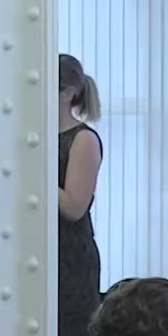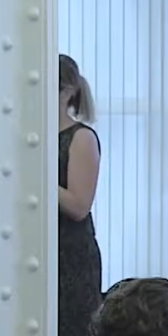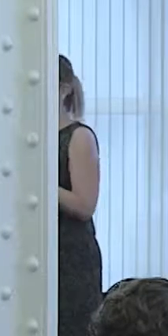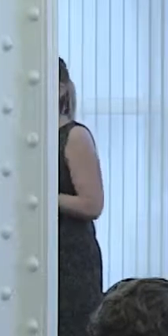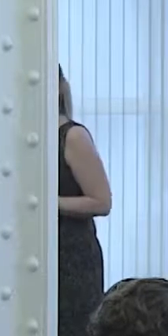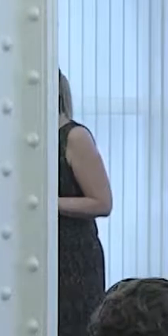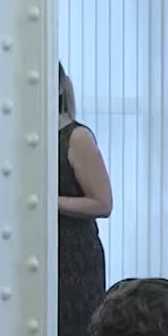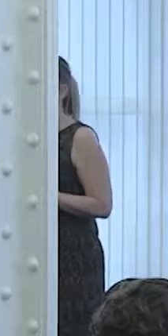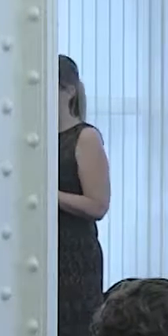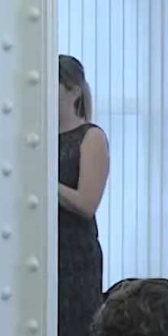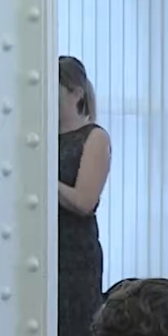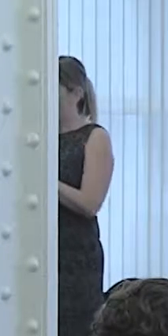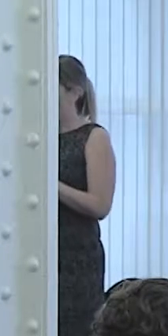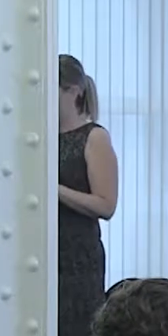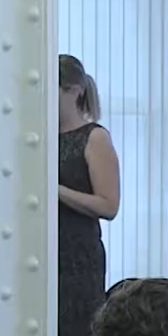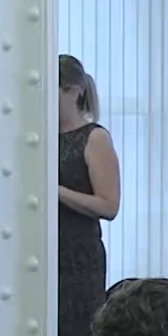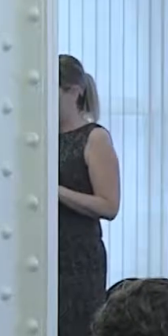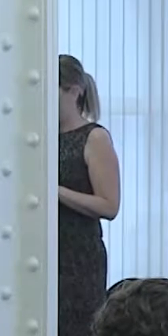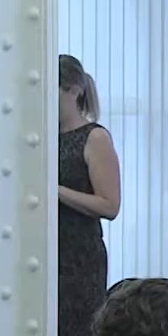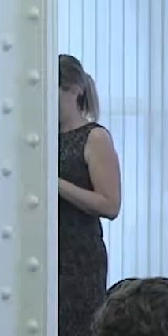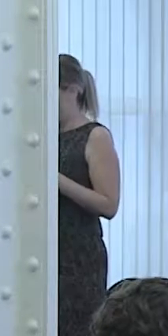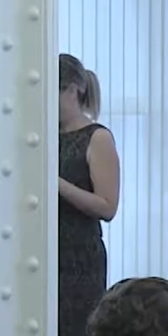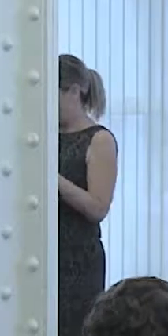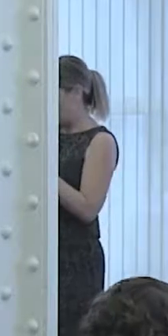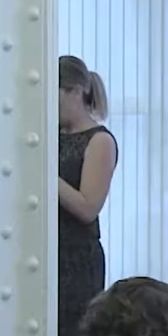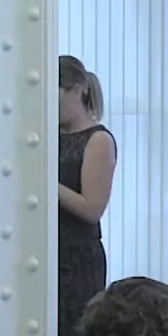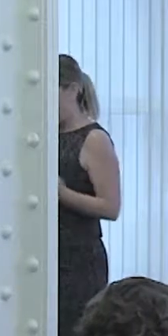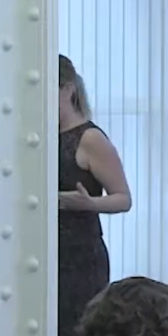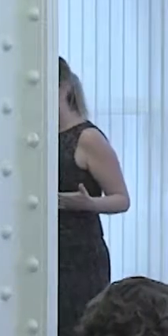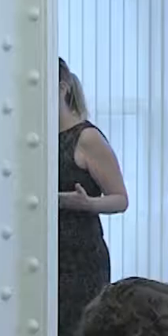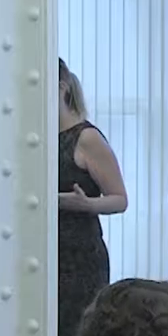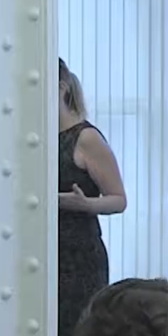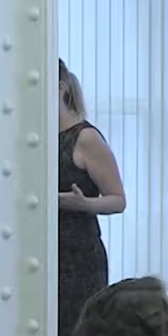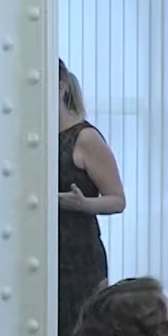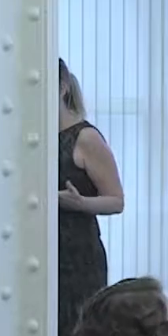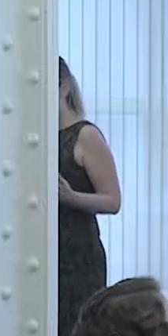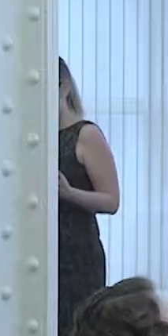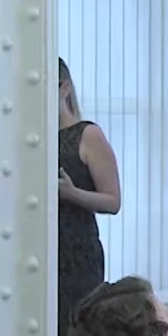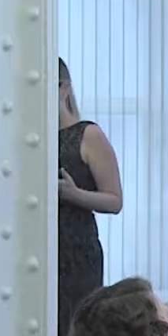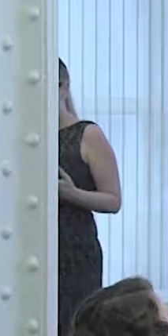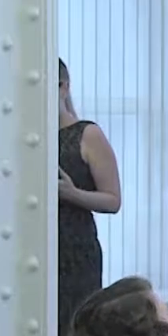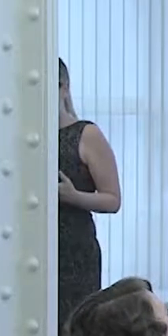And top of that, they don't have accessibility notes? So let's say you have to call